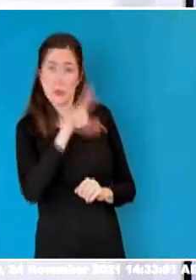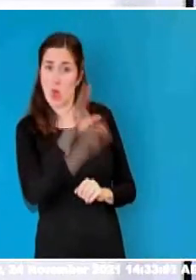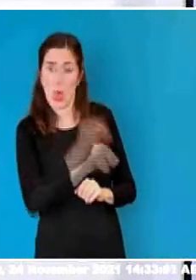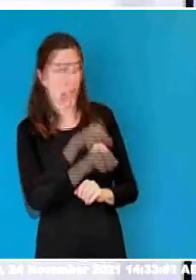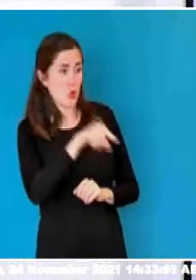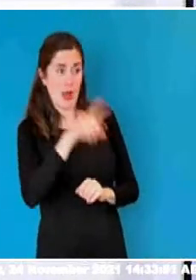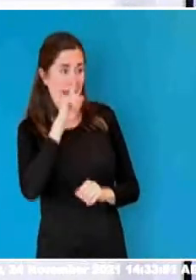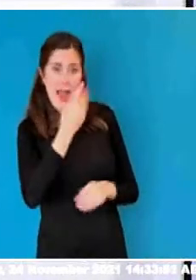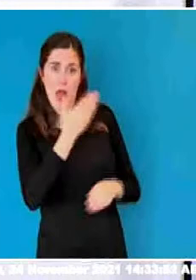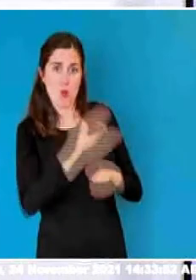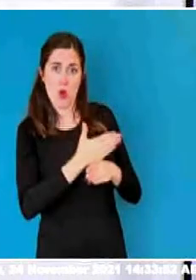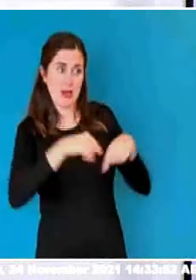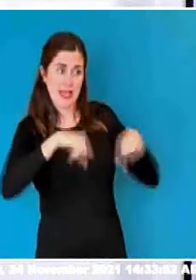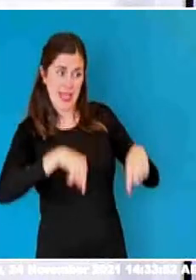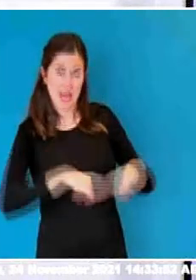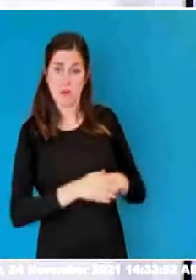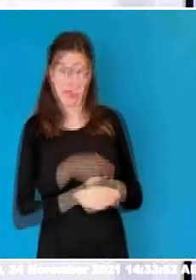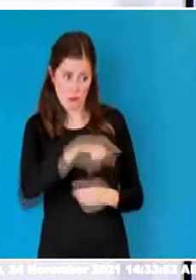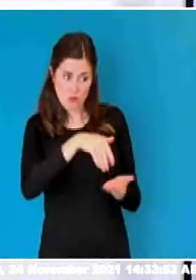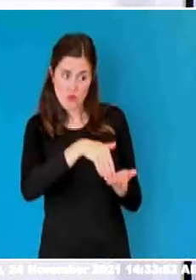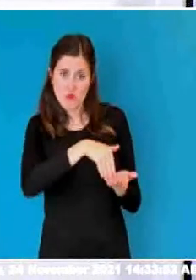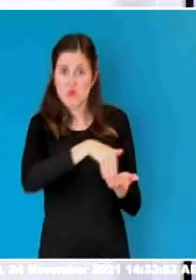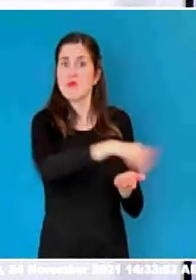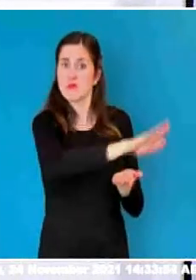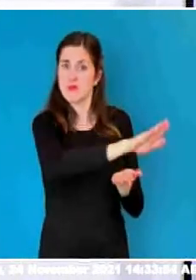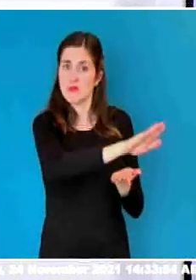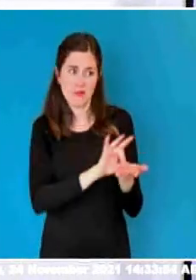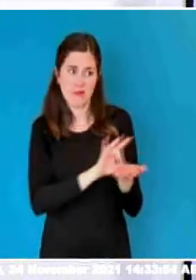or to remove that person with a disability from the workplace?